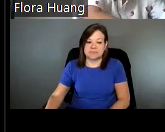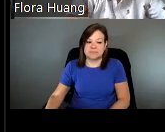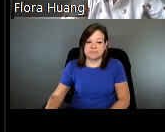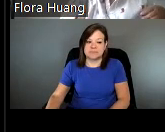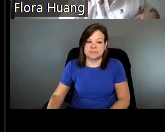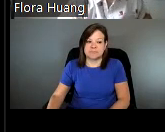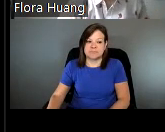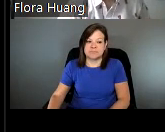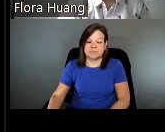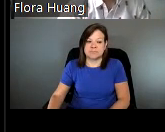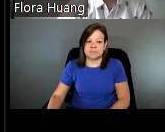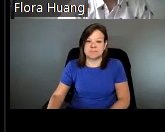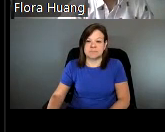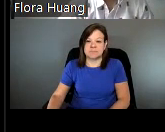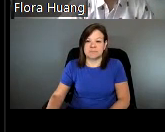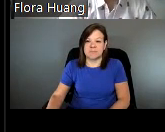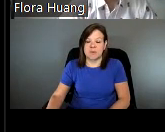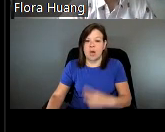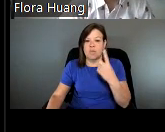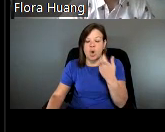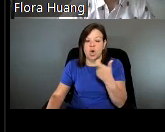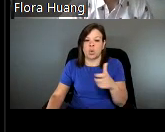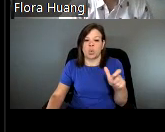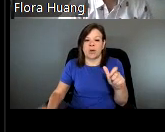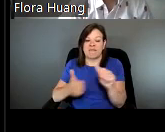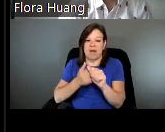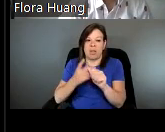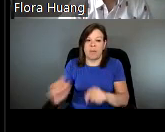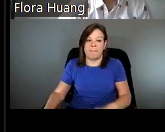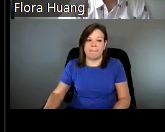All right, and we just had one quick follow up about QR codes, give me one second to read it.